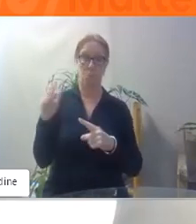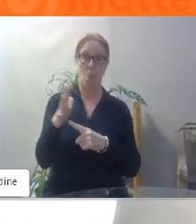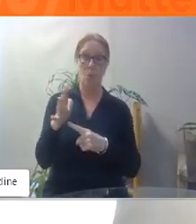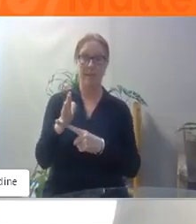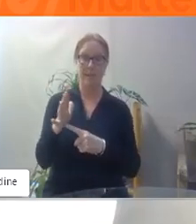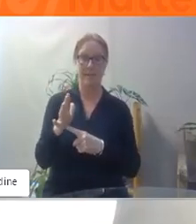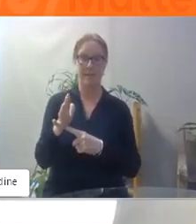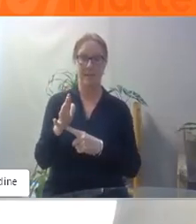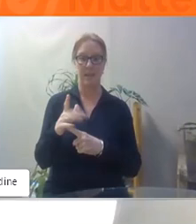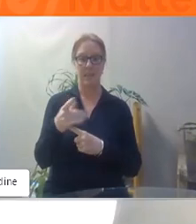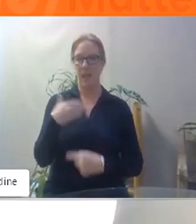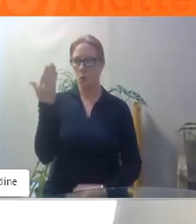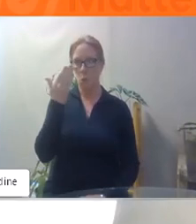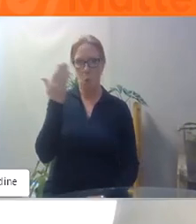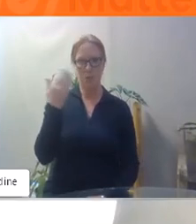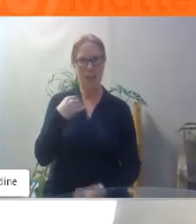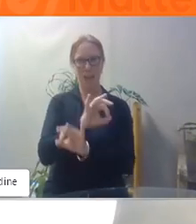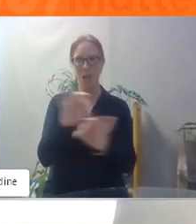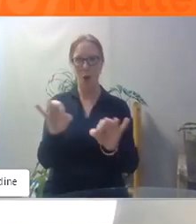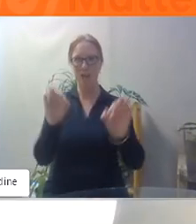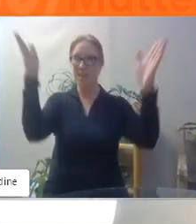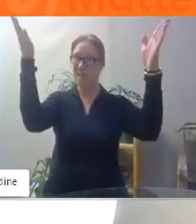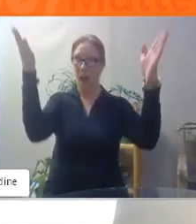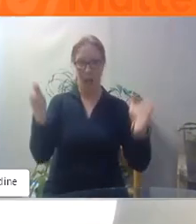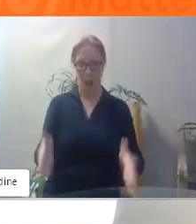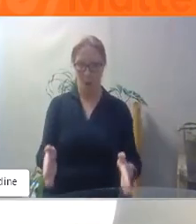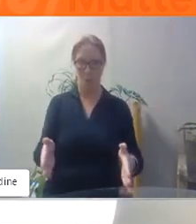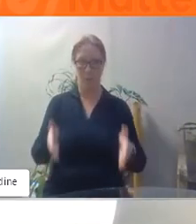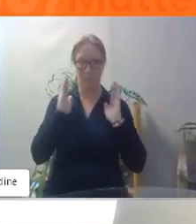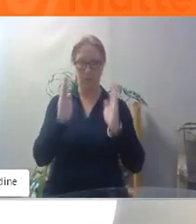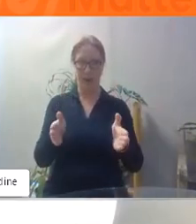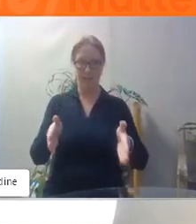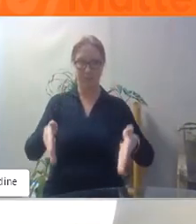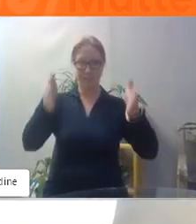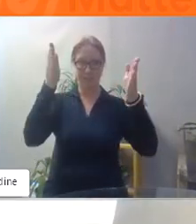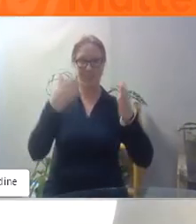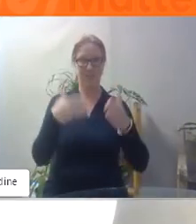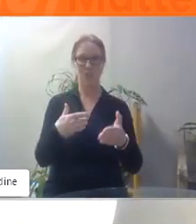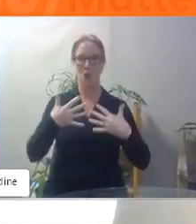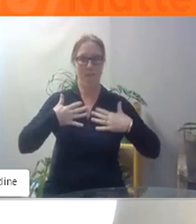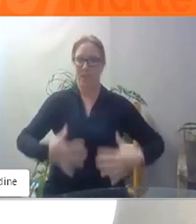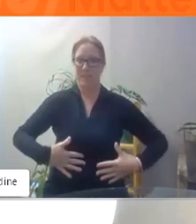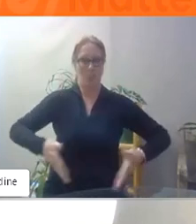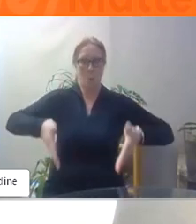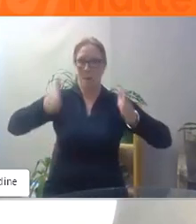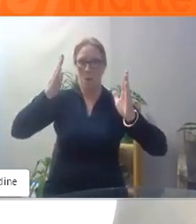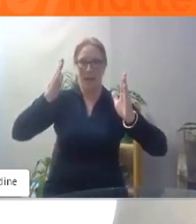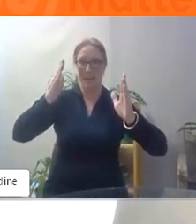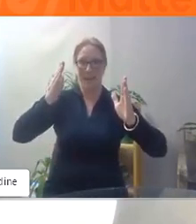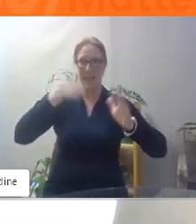that schools are not silos and they are not just -- a school is not a physical building. And the needs of students in their local